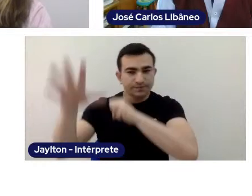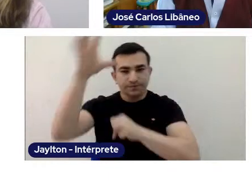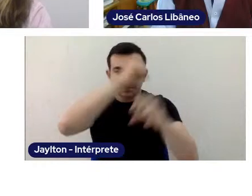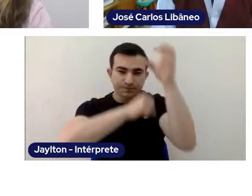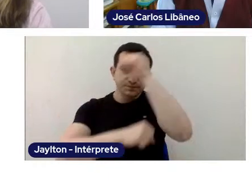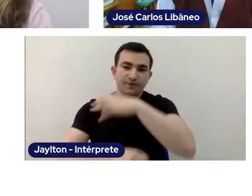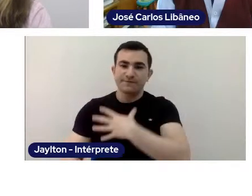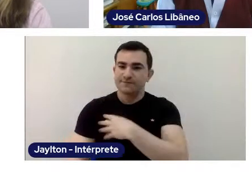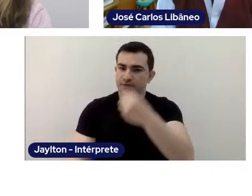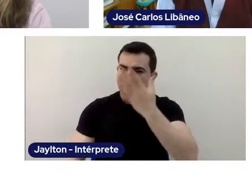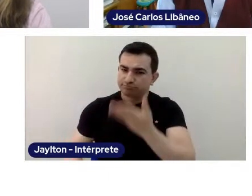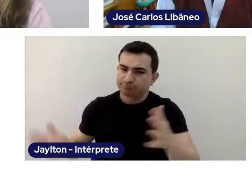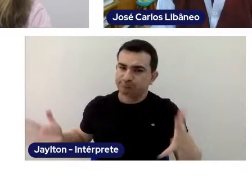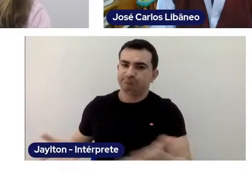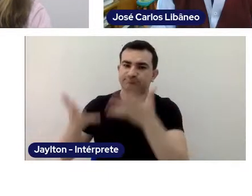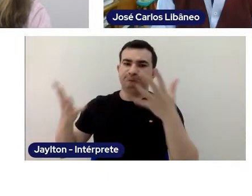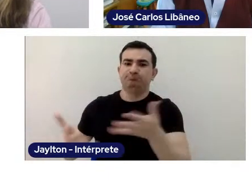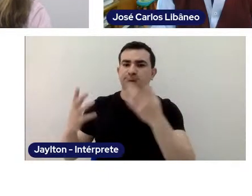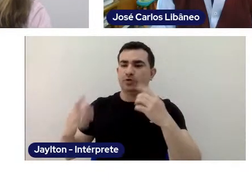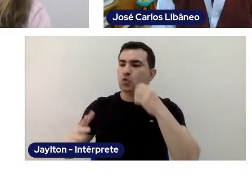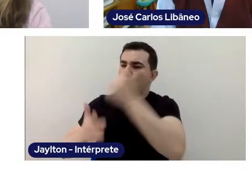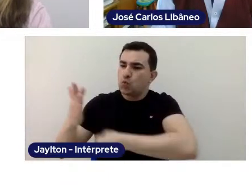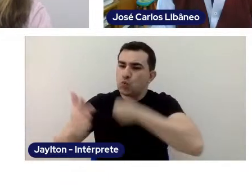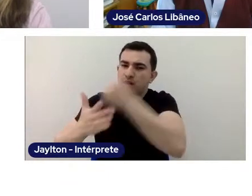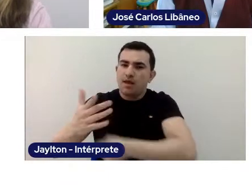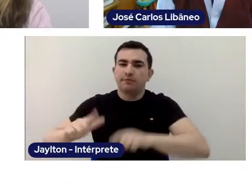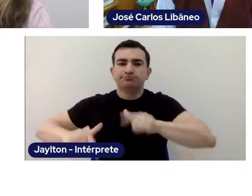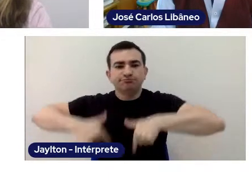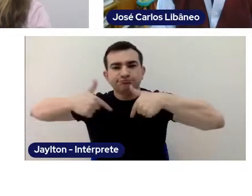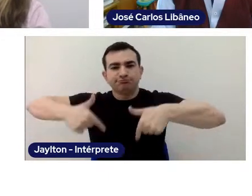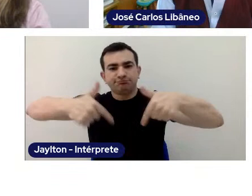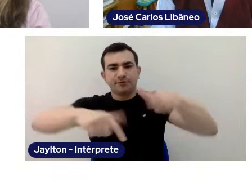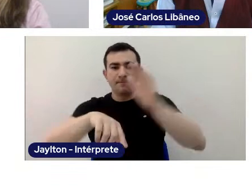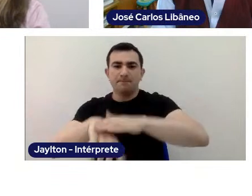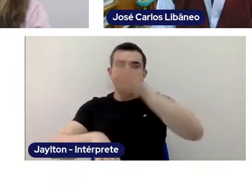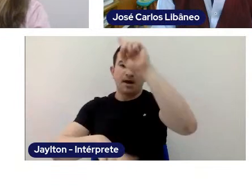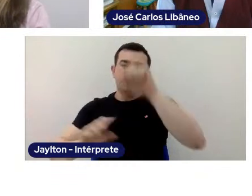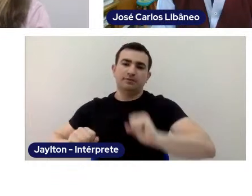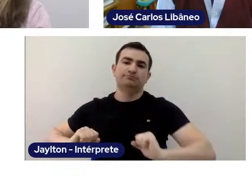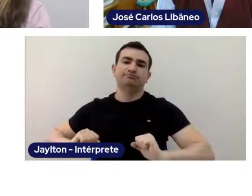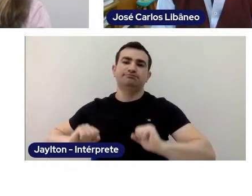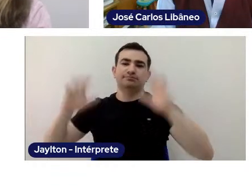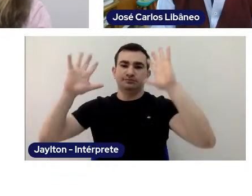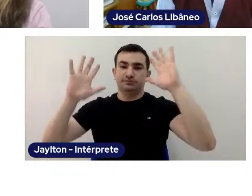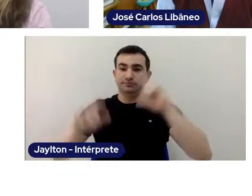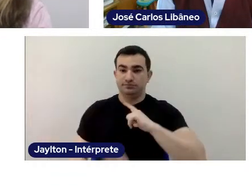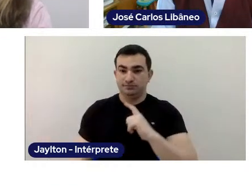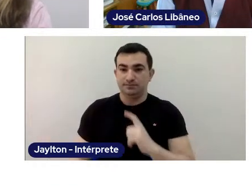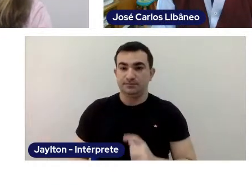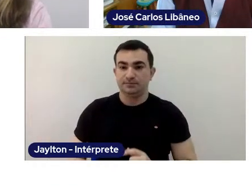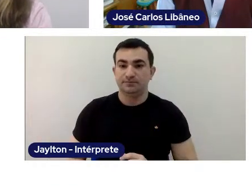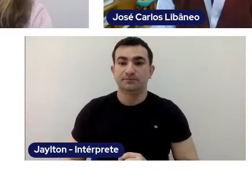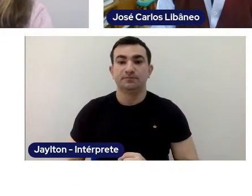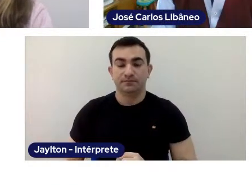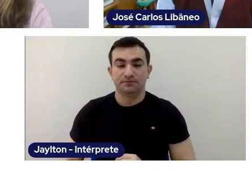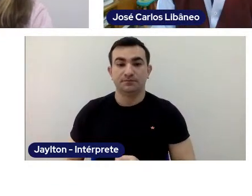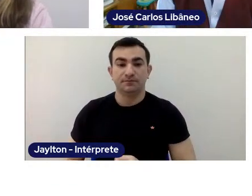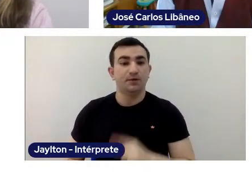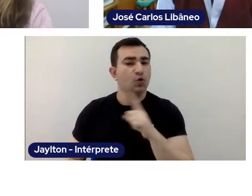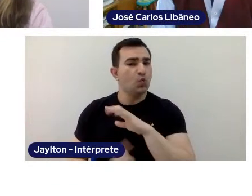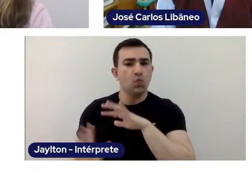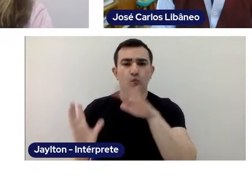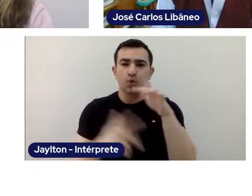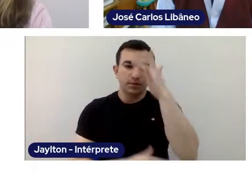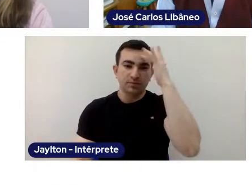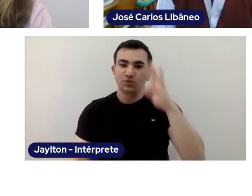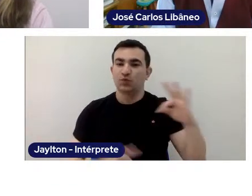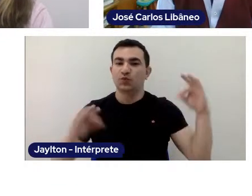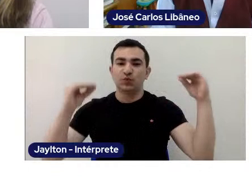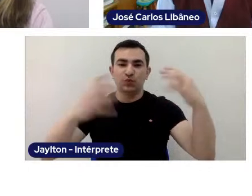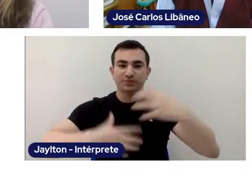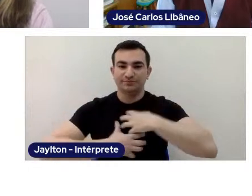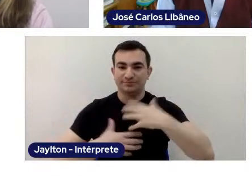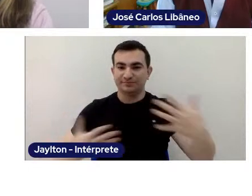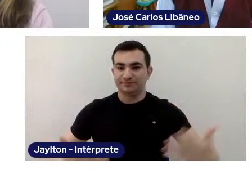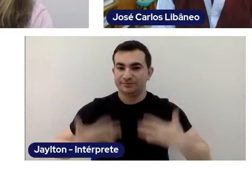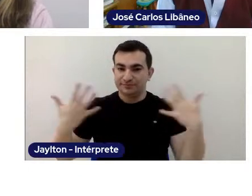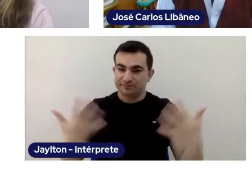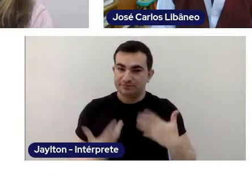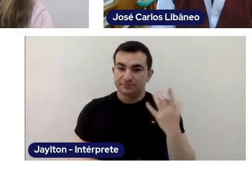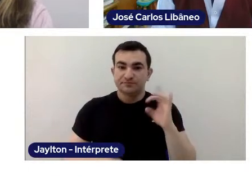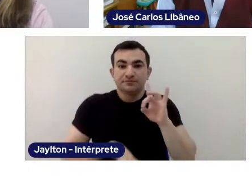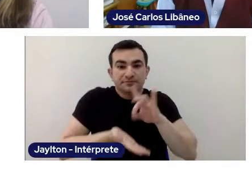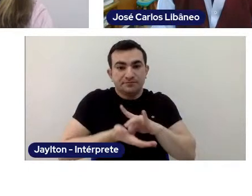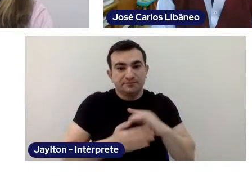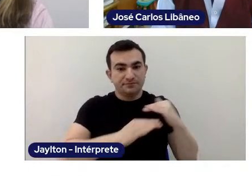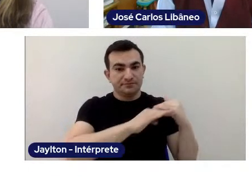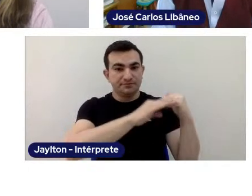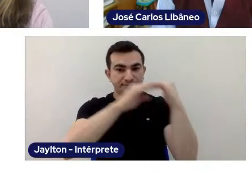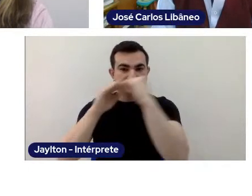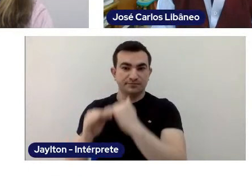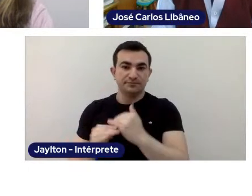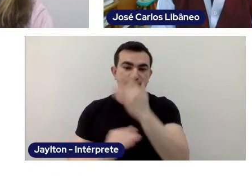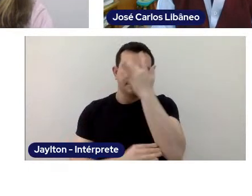for him to be able to defend, and that is a expectation that I have, a world where everyone will get to be happy and complete.